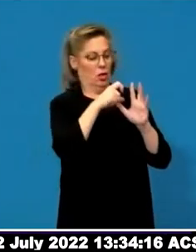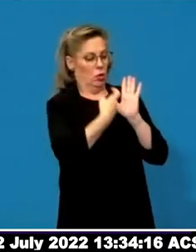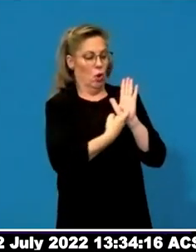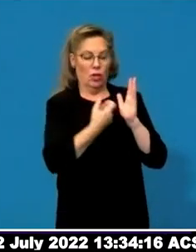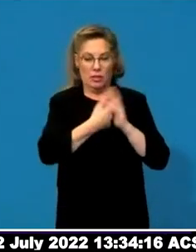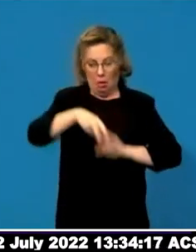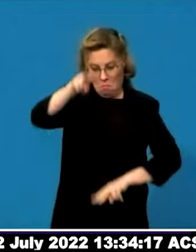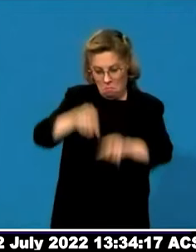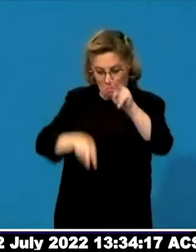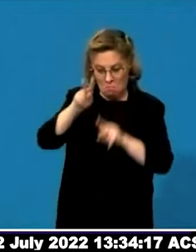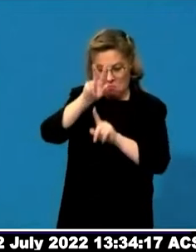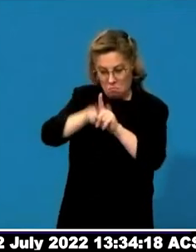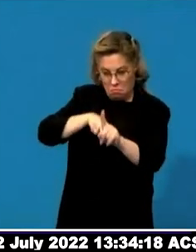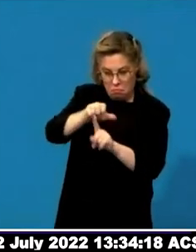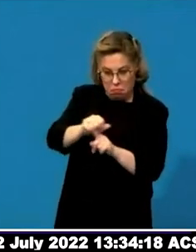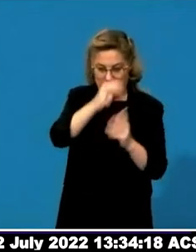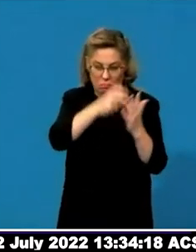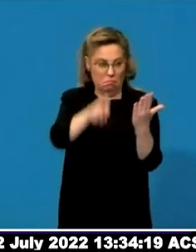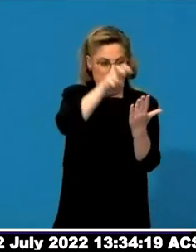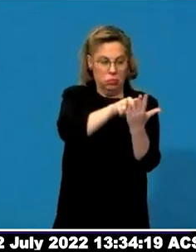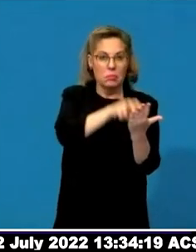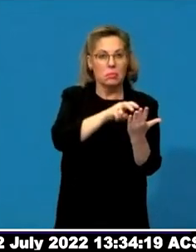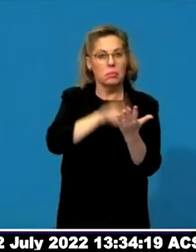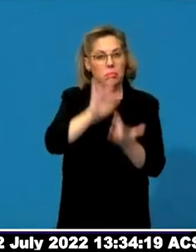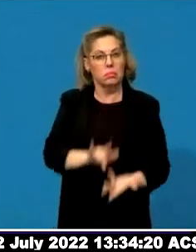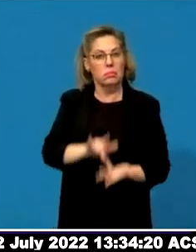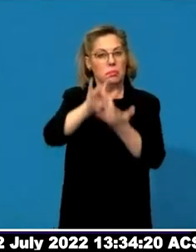What are some of the issues that are causing that problem?